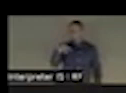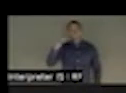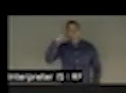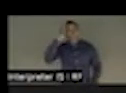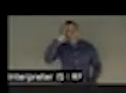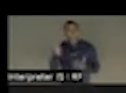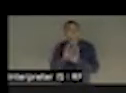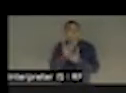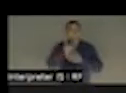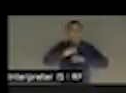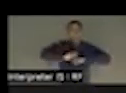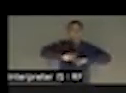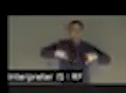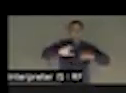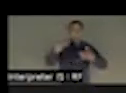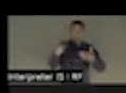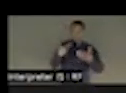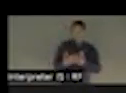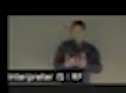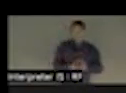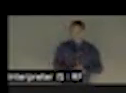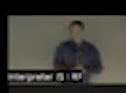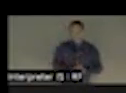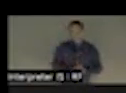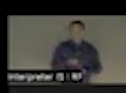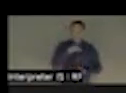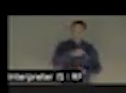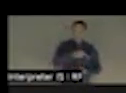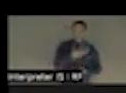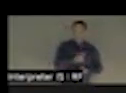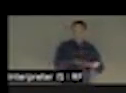So there is still a misunderstanding that auto captions are always bad.